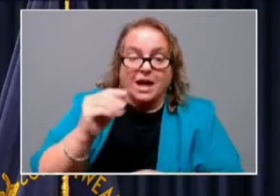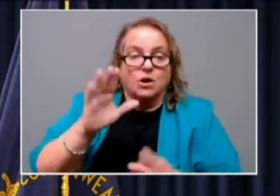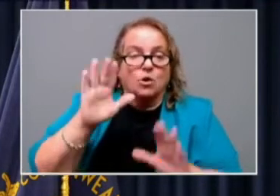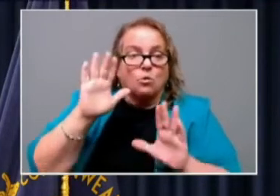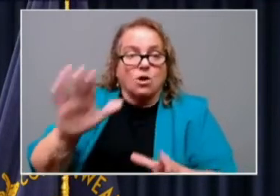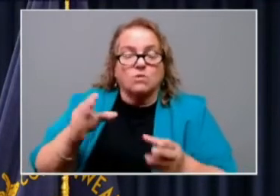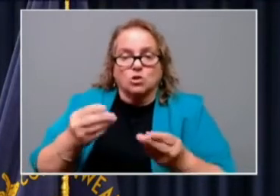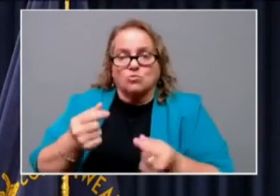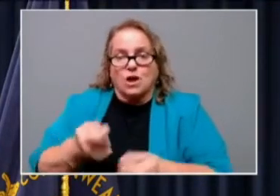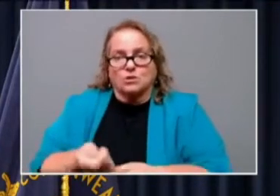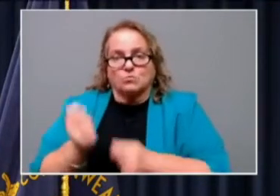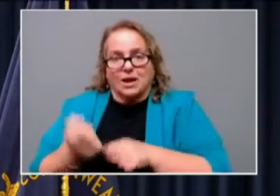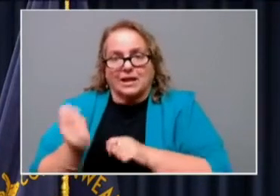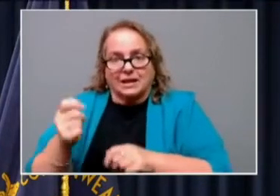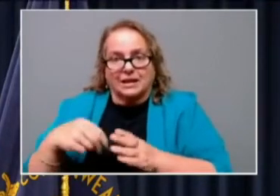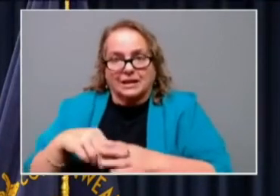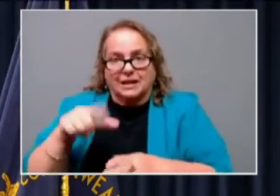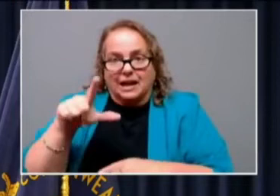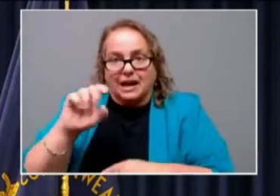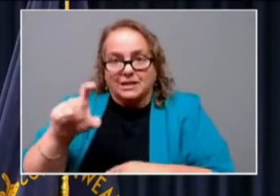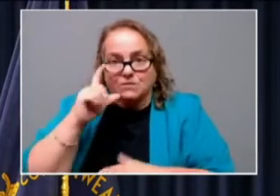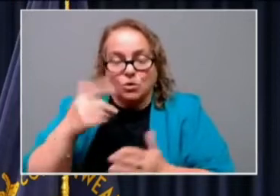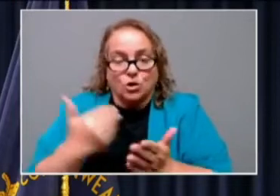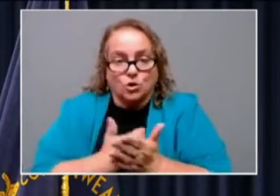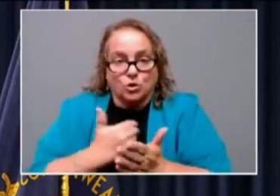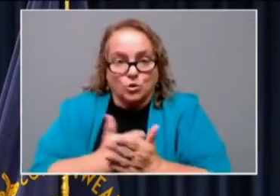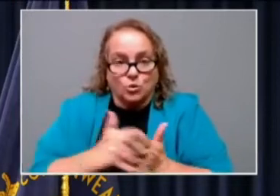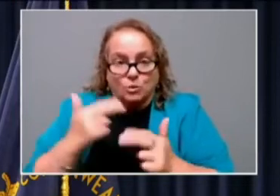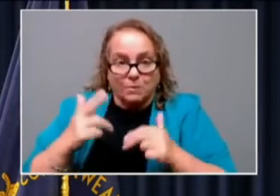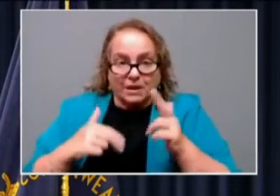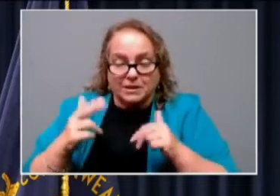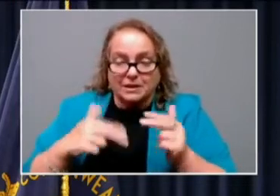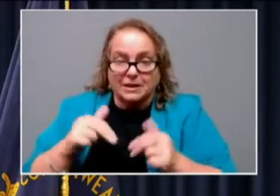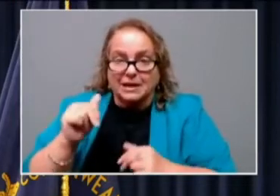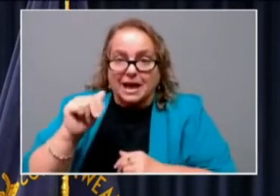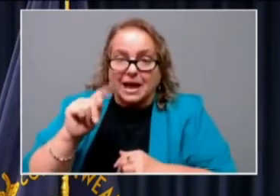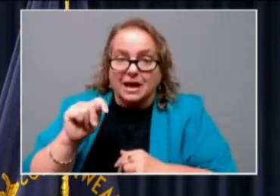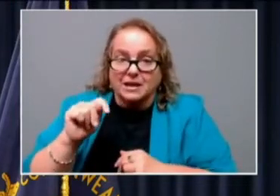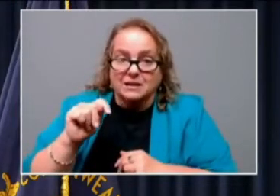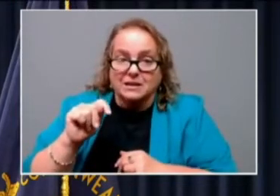Lexington for a new building um, at the african american catholic church.